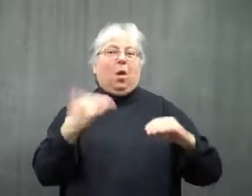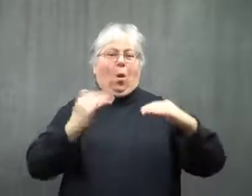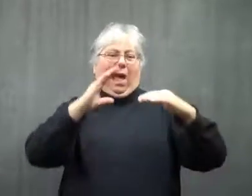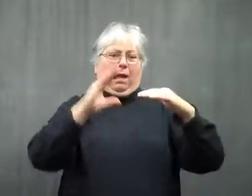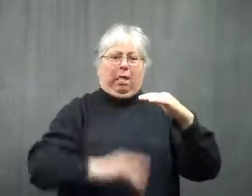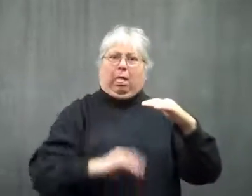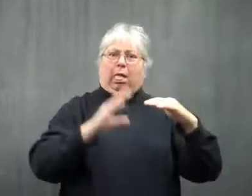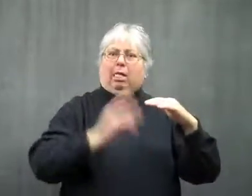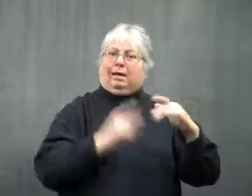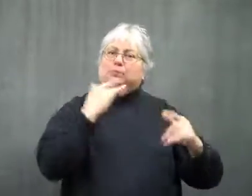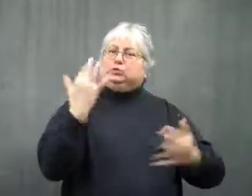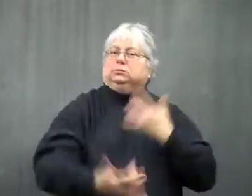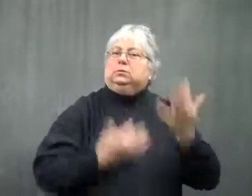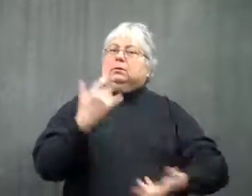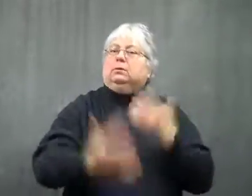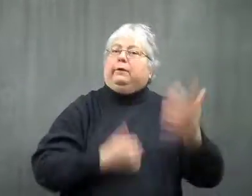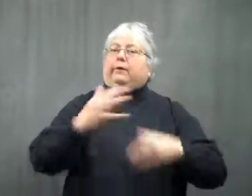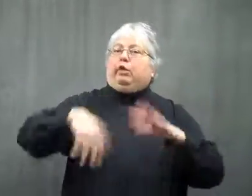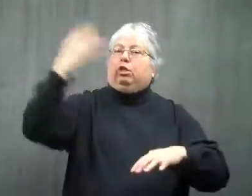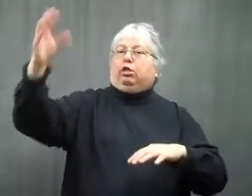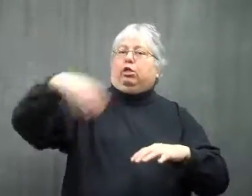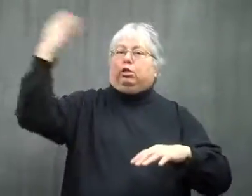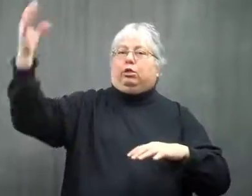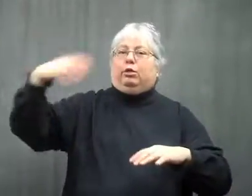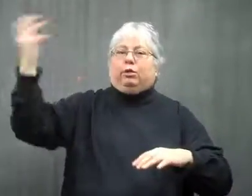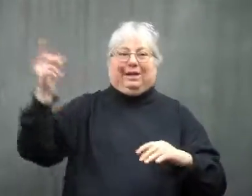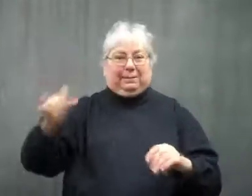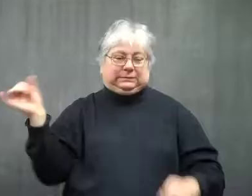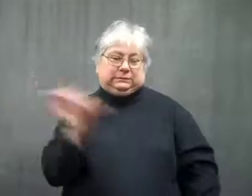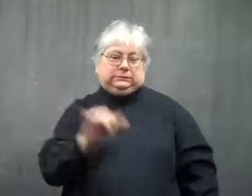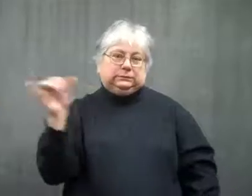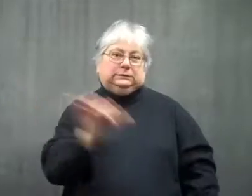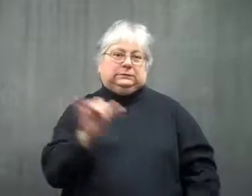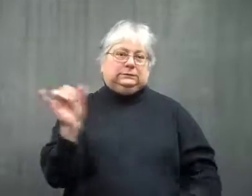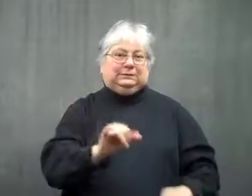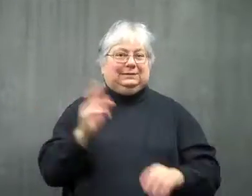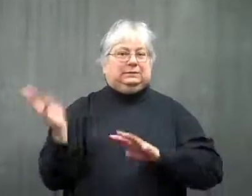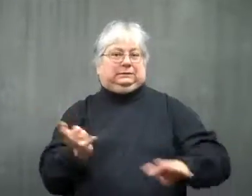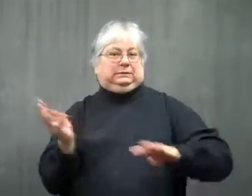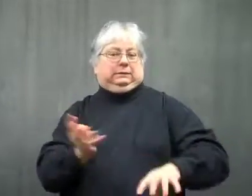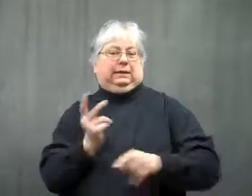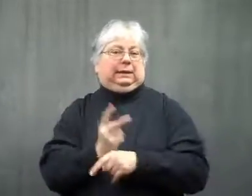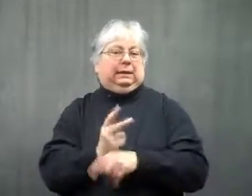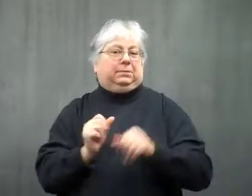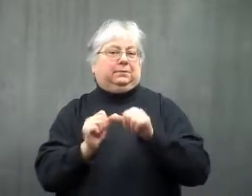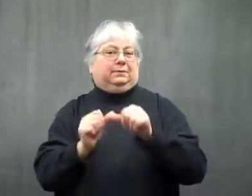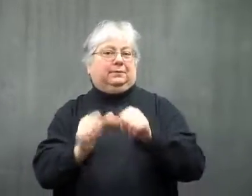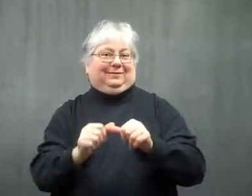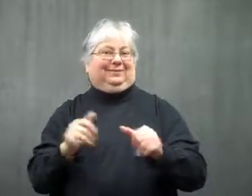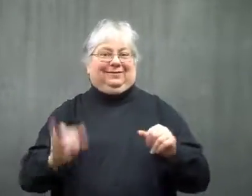The water keeps boiling off from the heat, so it has to be constantly replenished.